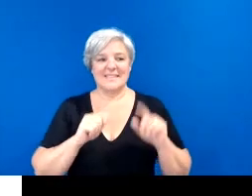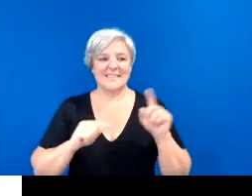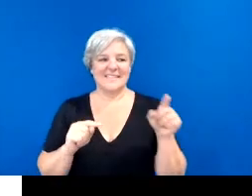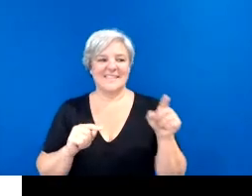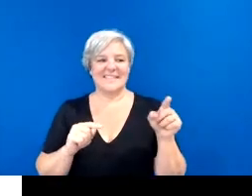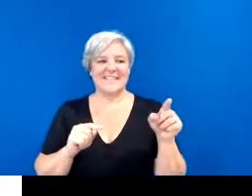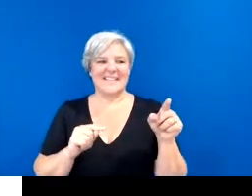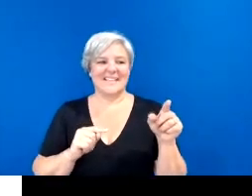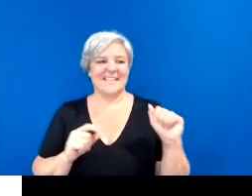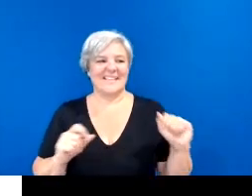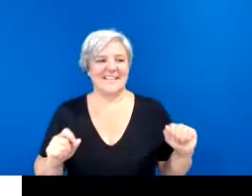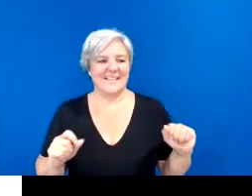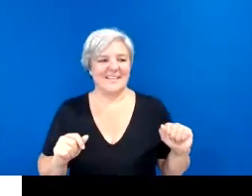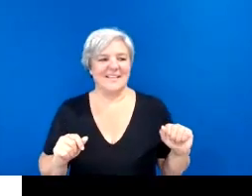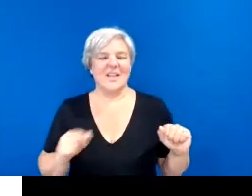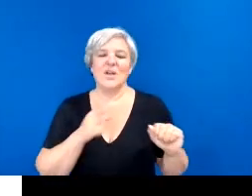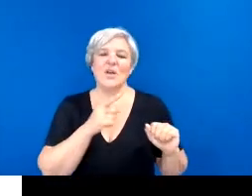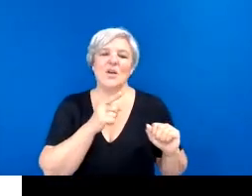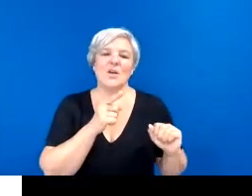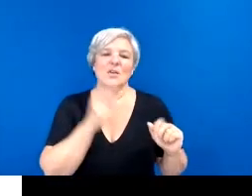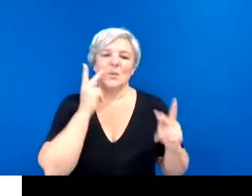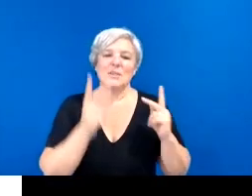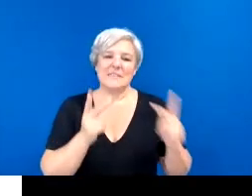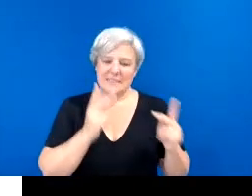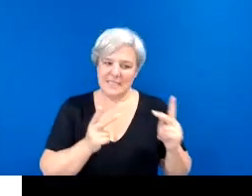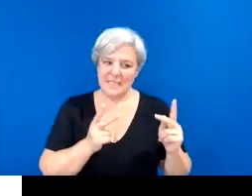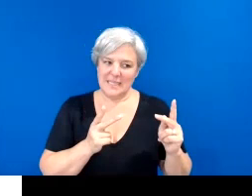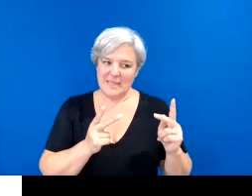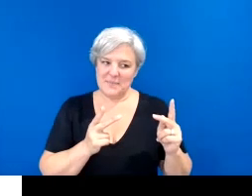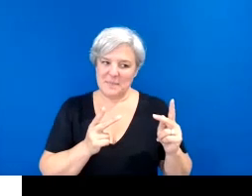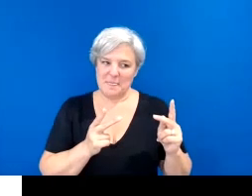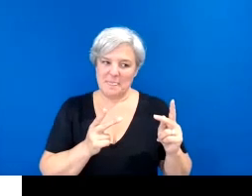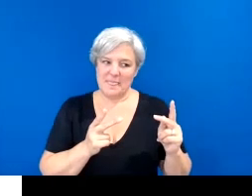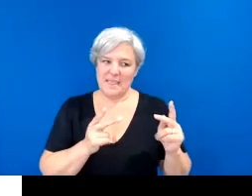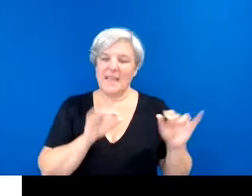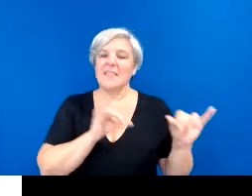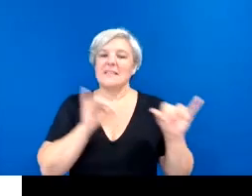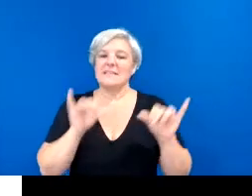Yeah. So you'll see a lot of the same resources that we talked